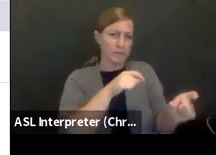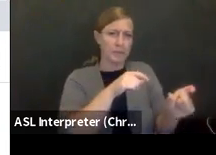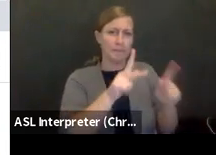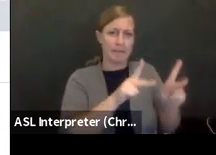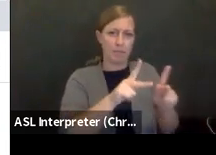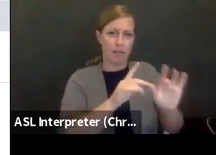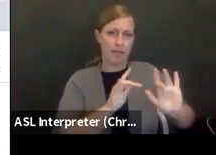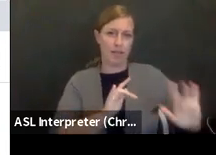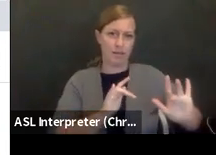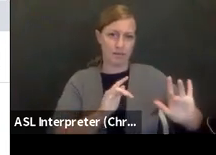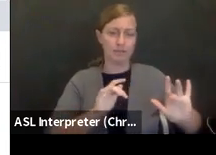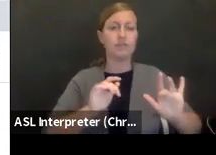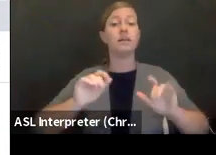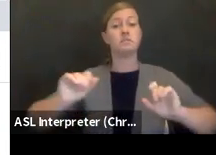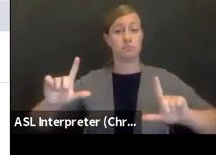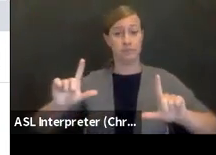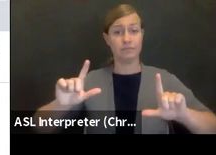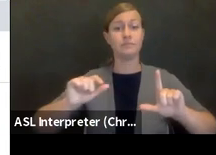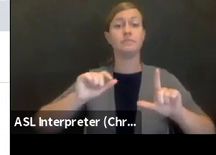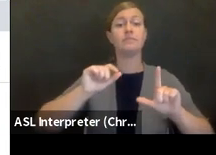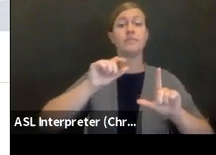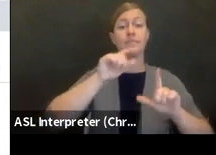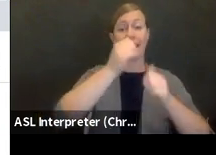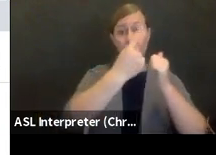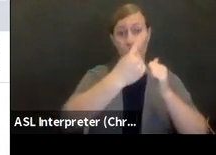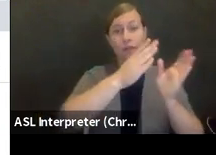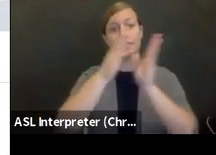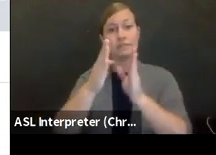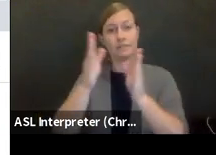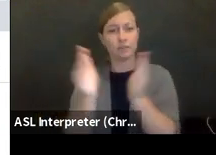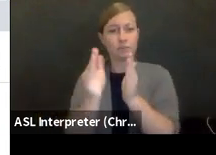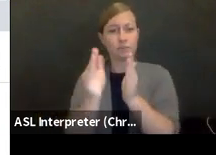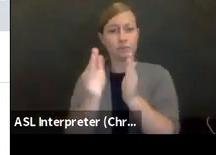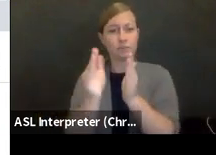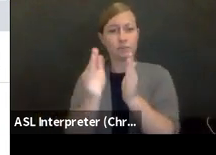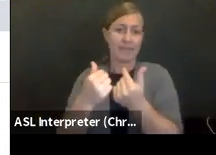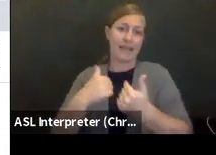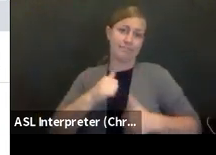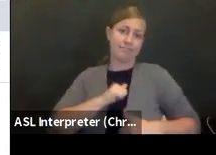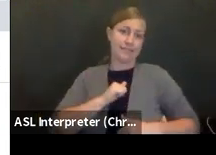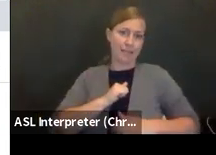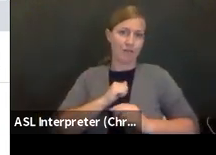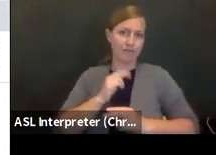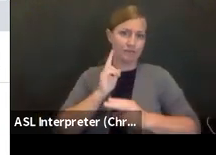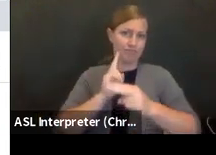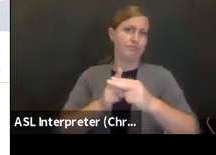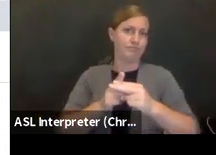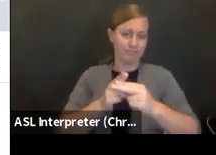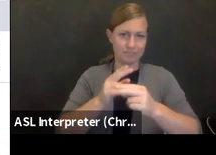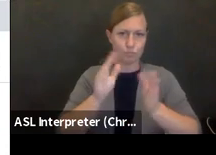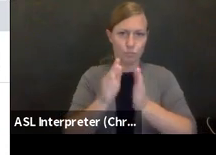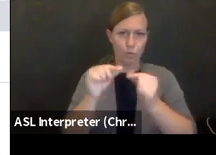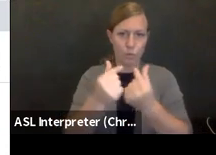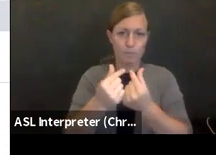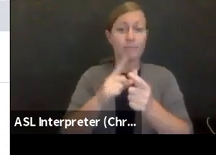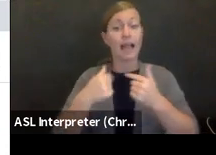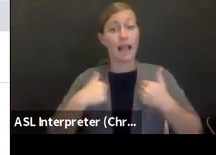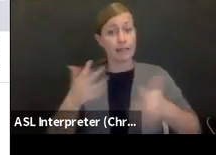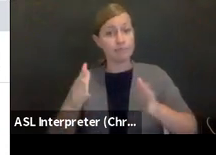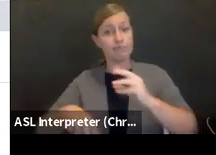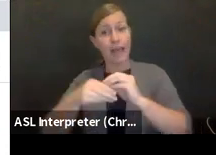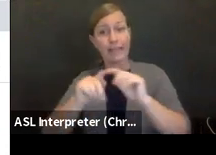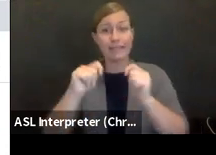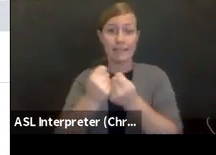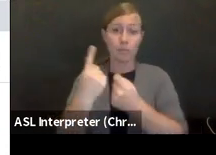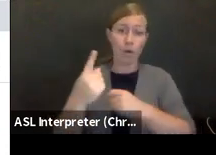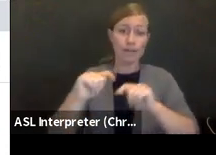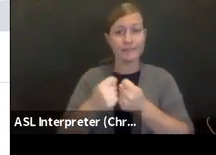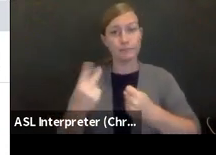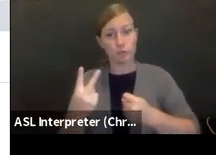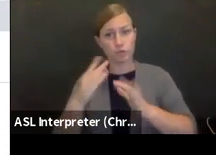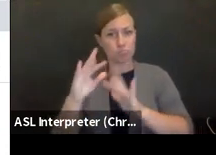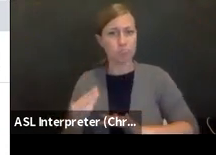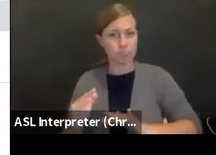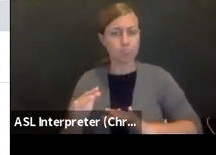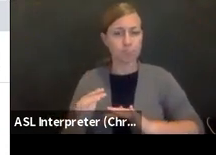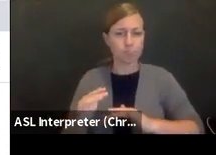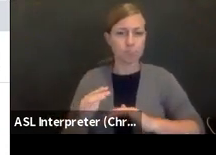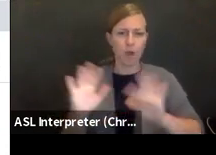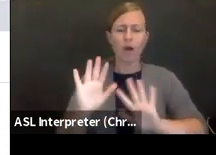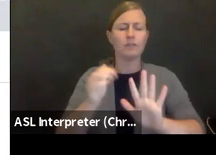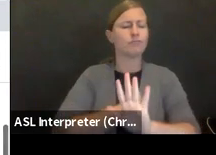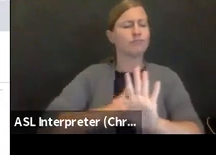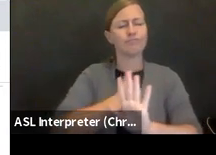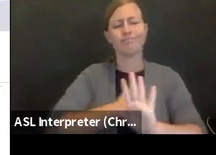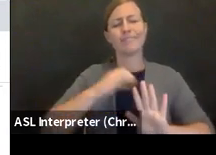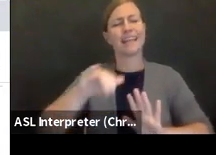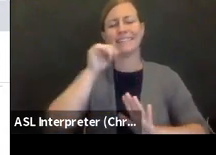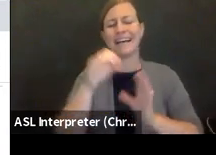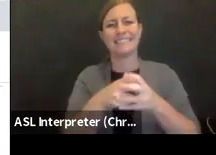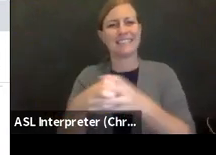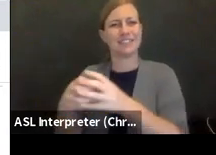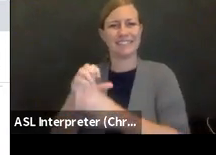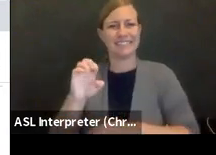ESD 112-- Kristina Wambold: On the tab. Here I have said small groups. That's because because I named it small groups and then I have been able to add some teams in here. That's the small groups, not my section. The. I'm sorry, the backup settings.